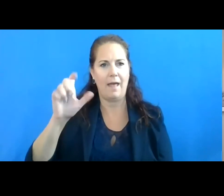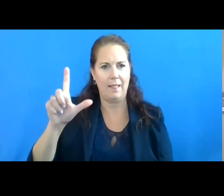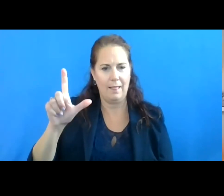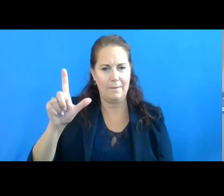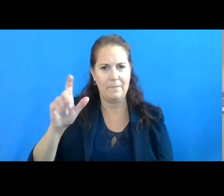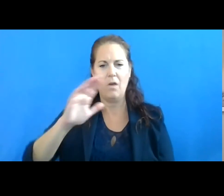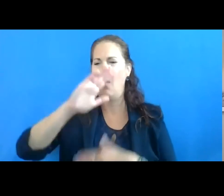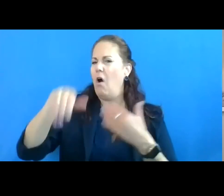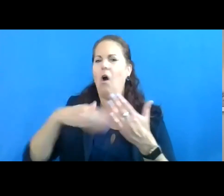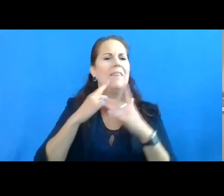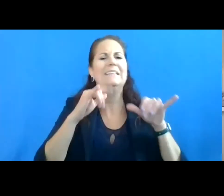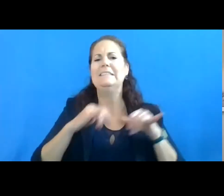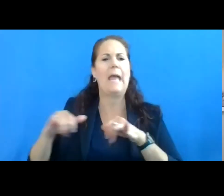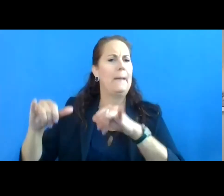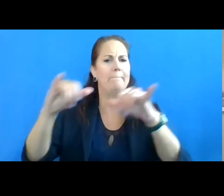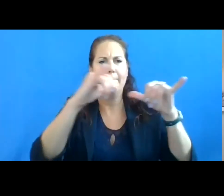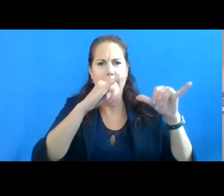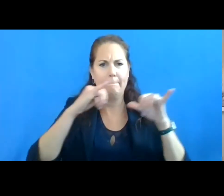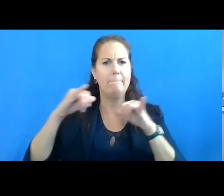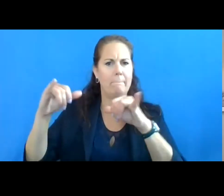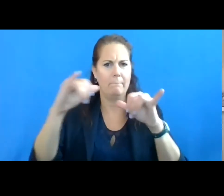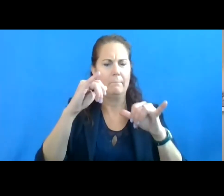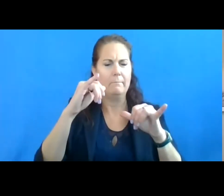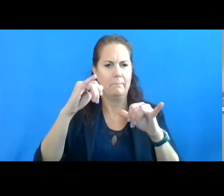All the same Sm'álgyax speaking people.